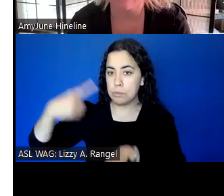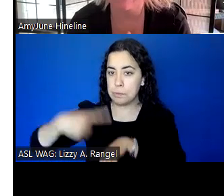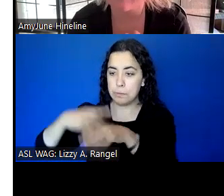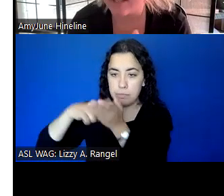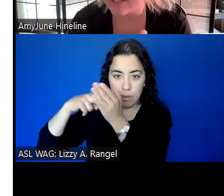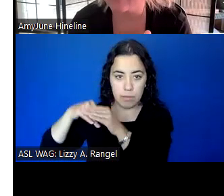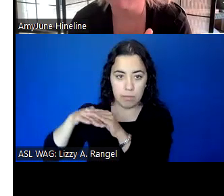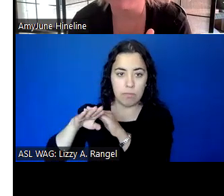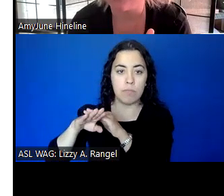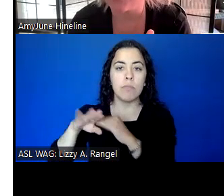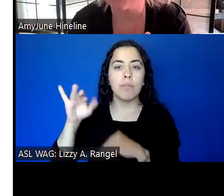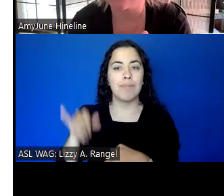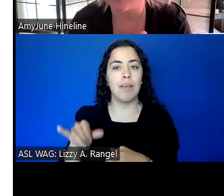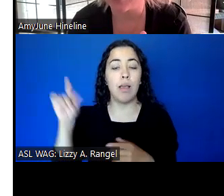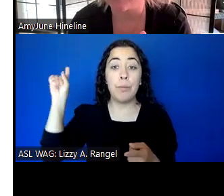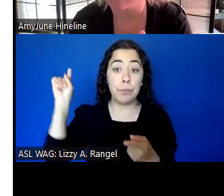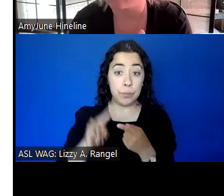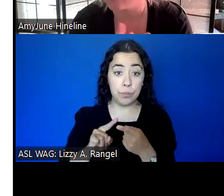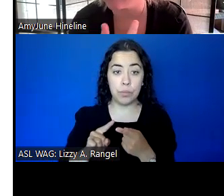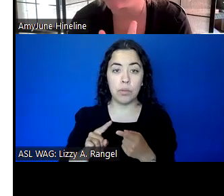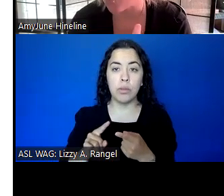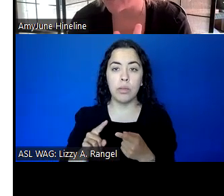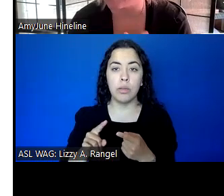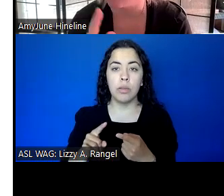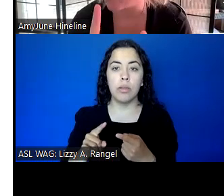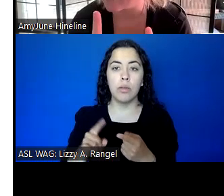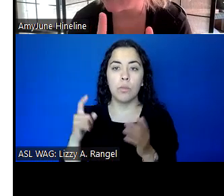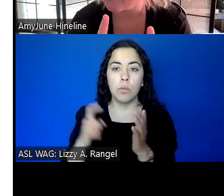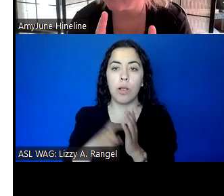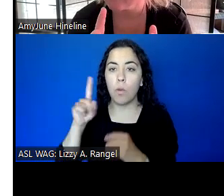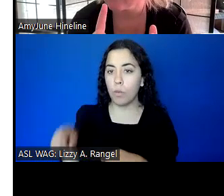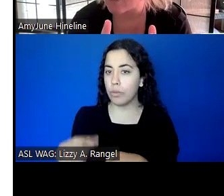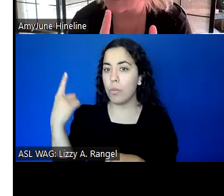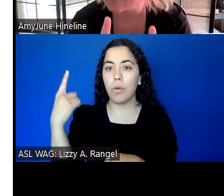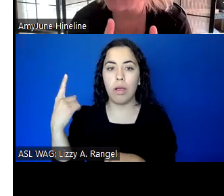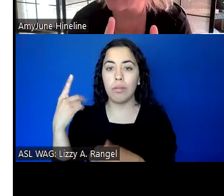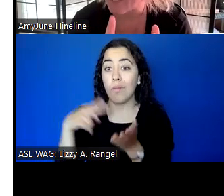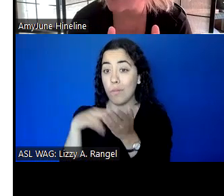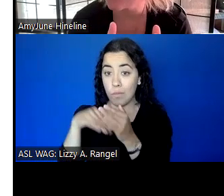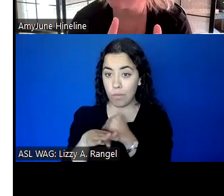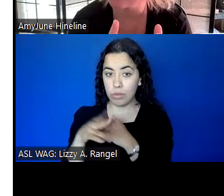or using a biometric challenge. But they do not usually require users to input a code.